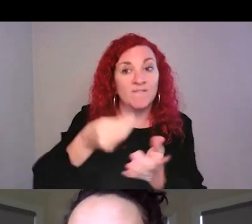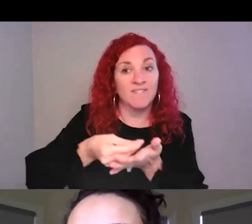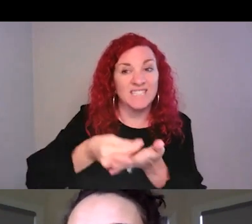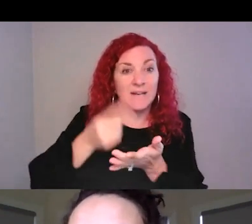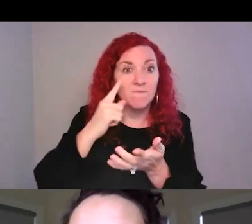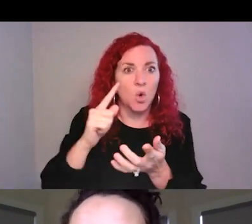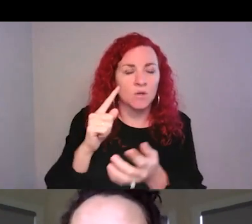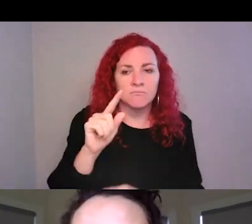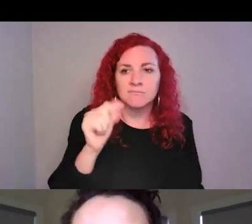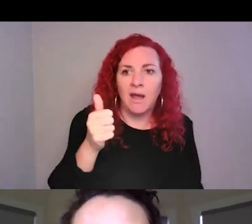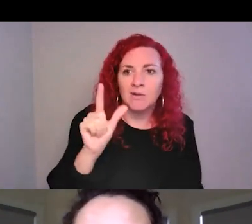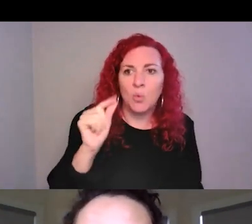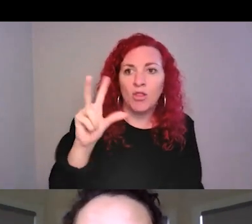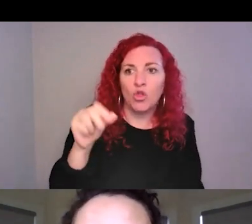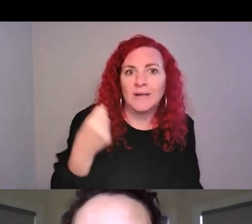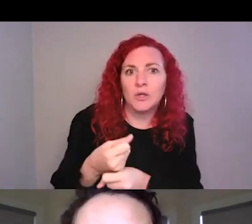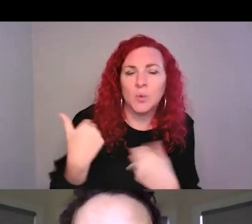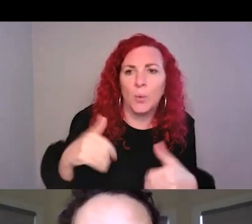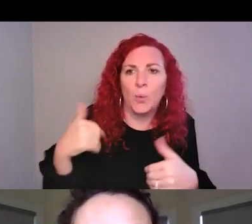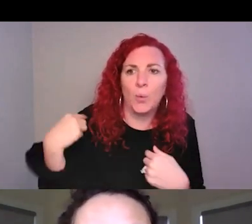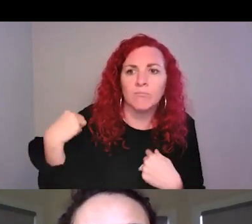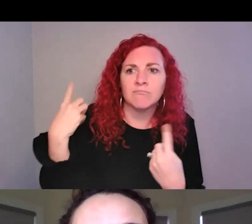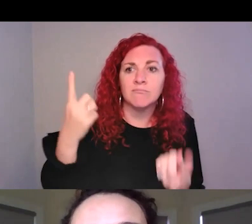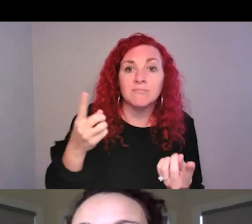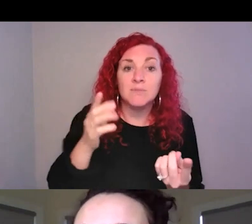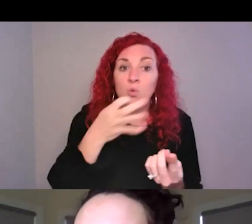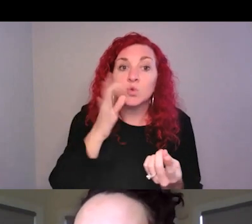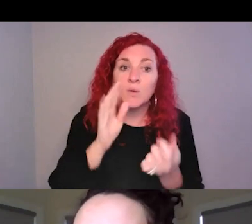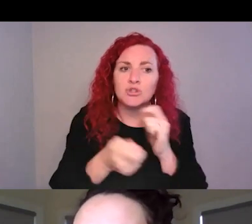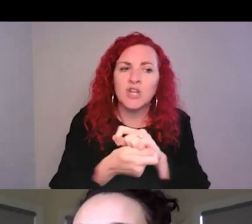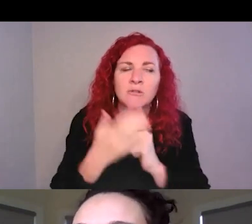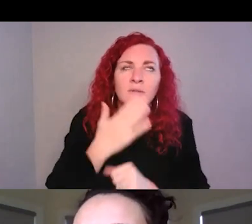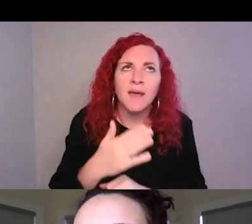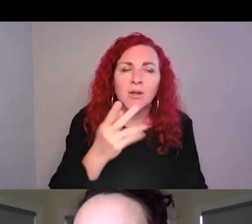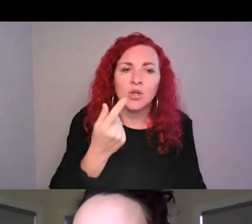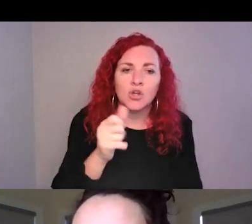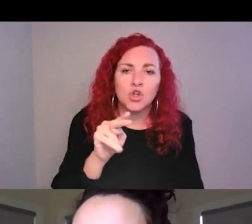THAT IS ABOUT TO CHANGE THANK GOODNESS. WE HAVE BEEN THE ONE ADMINISTERING THE GRANT